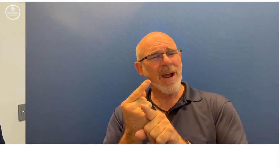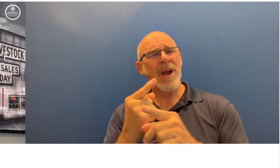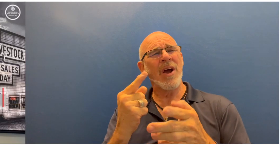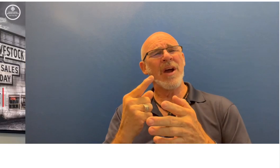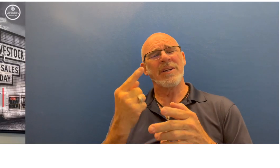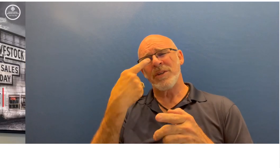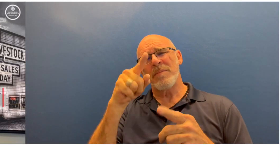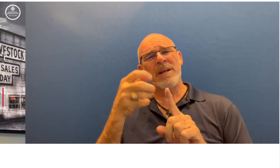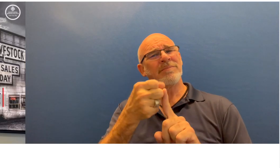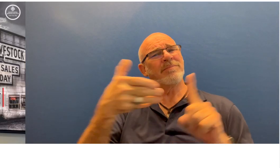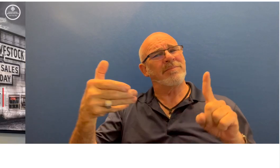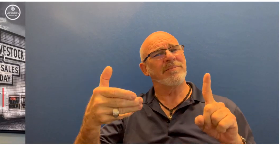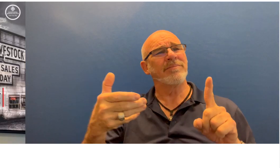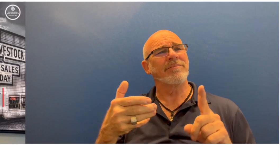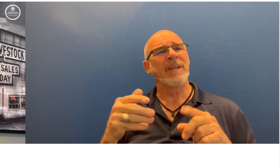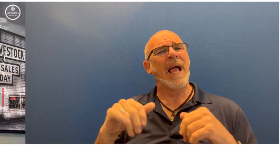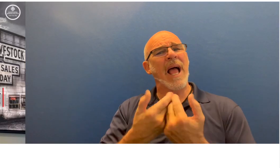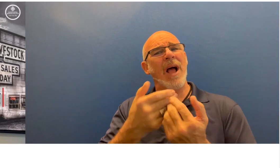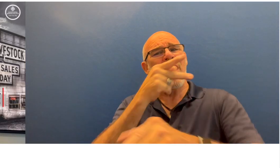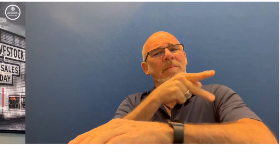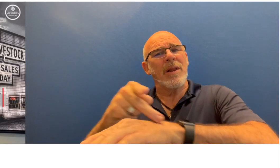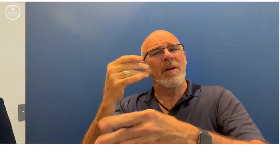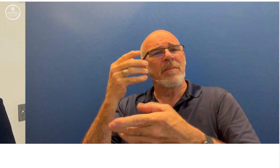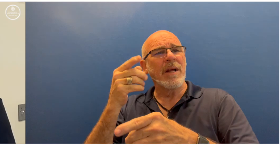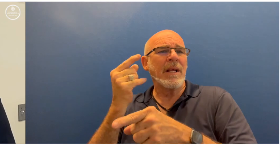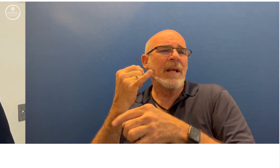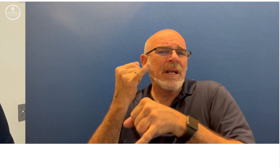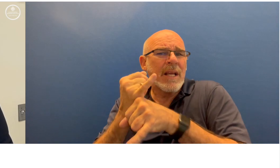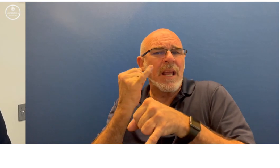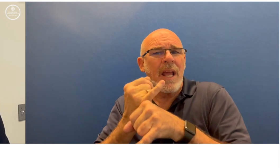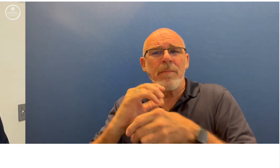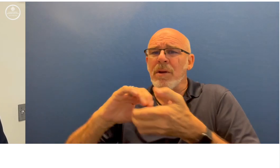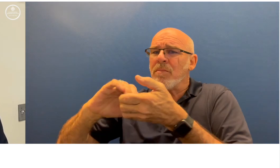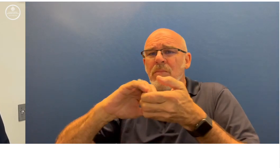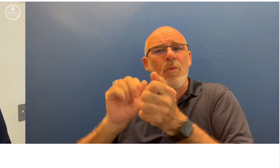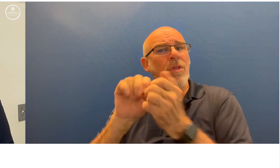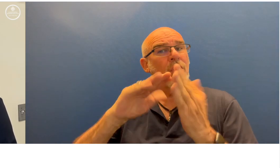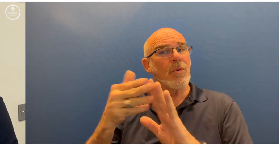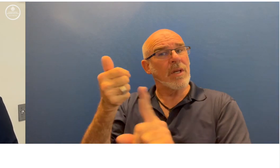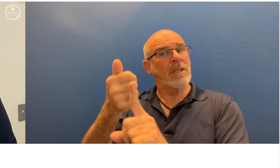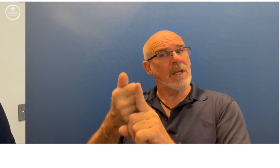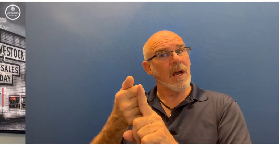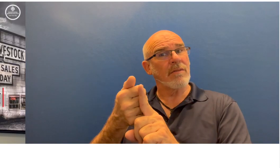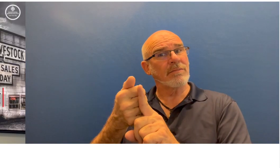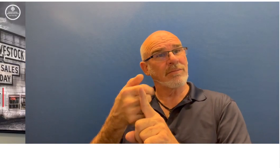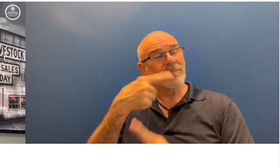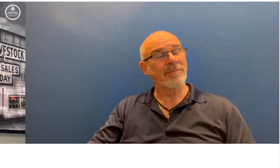How does the Petaluma Campus partner with the surrounding community, and what do we need to know about that? Absolutely.